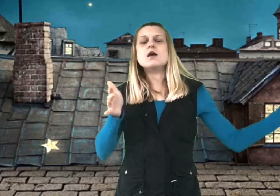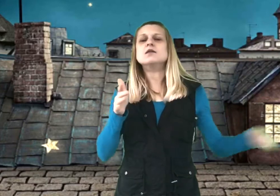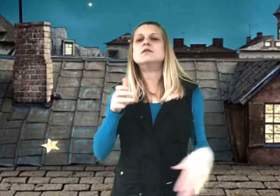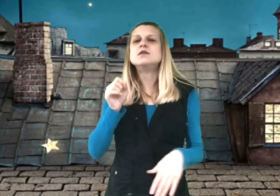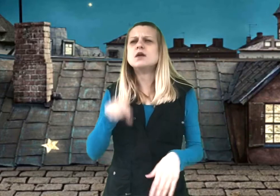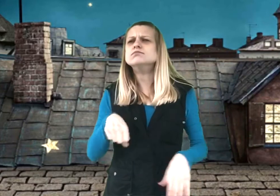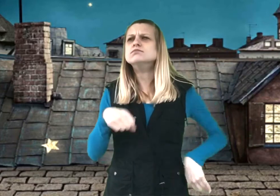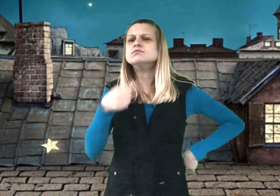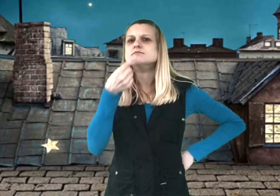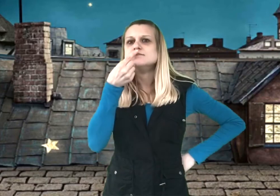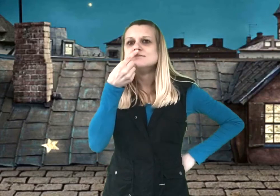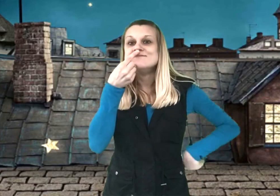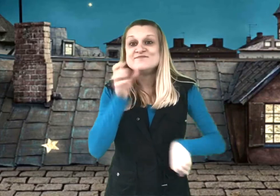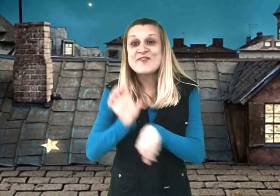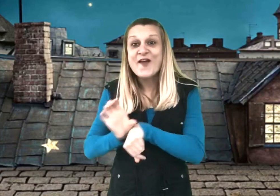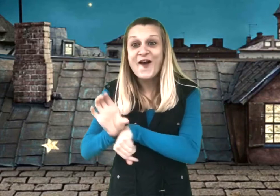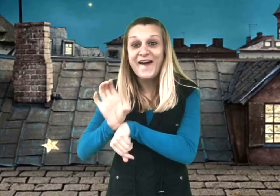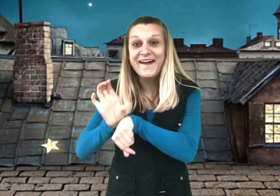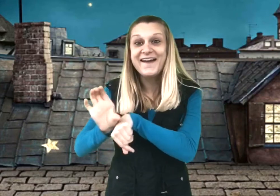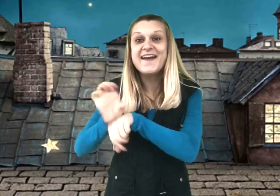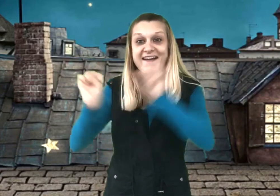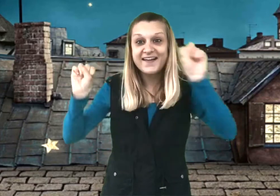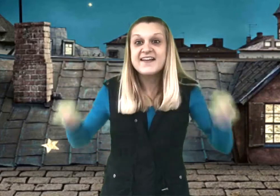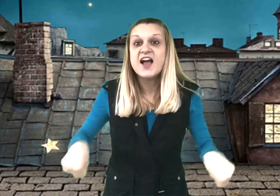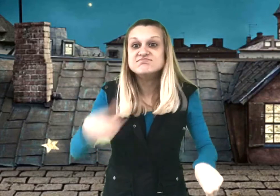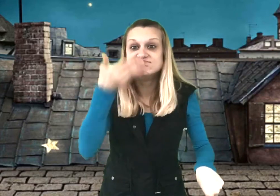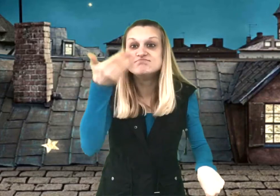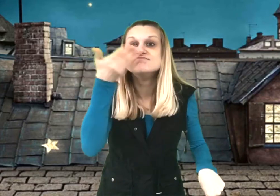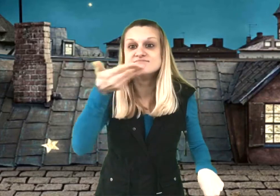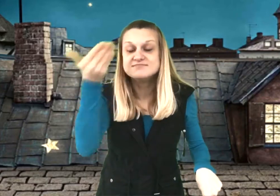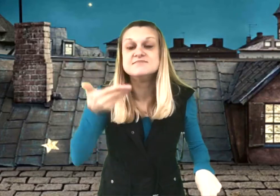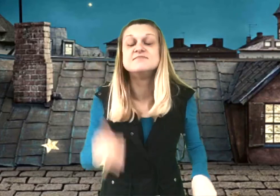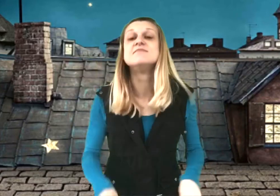the air was scented with the heavy rich smell of melting chocolate!